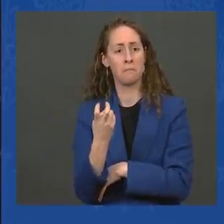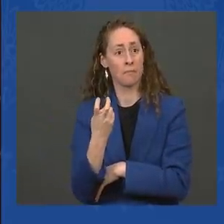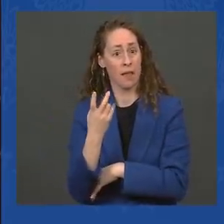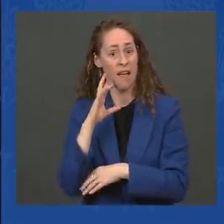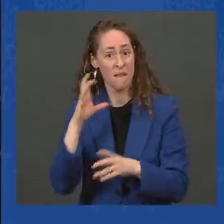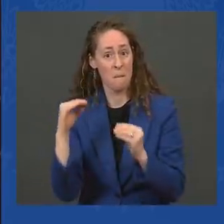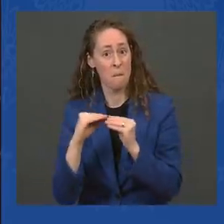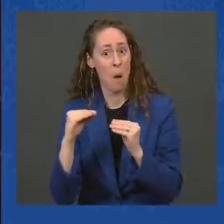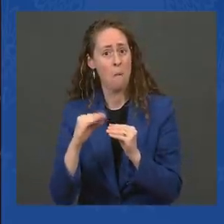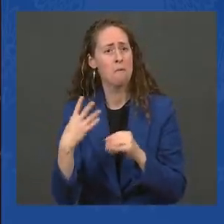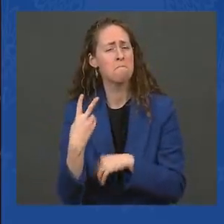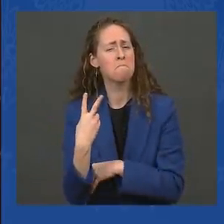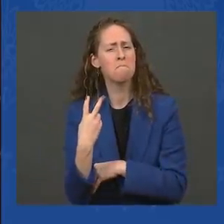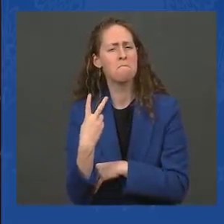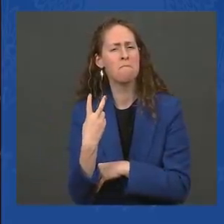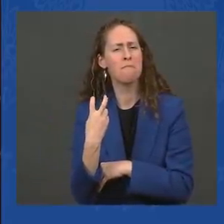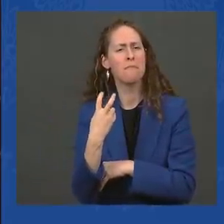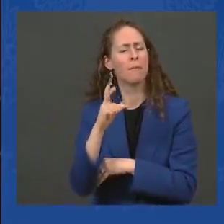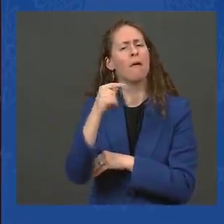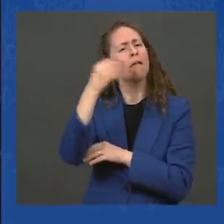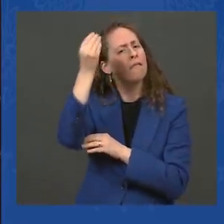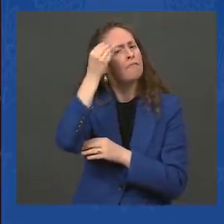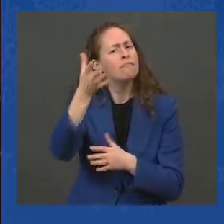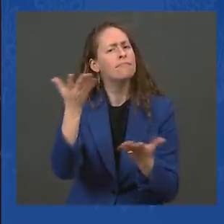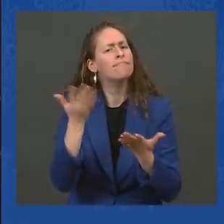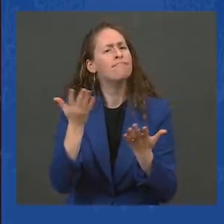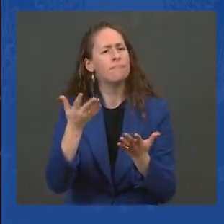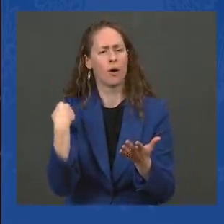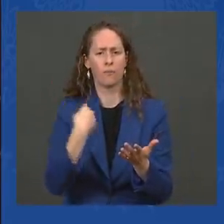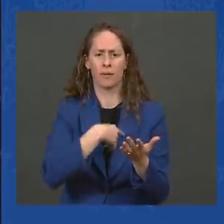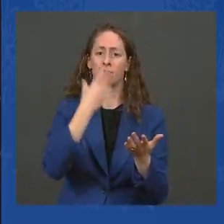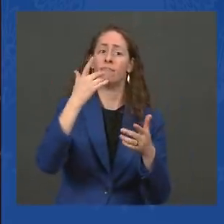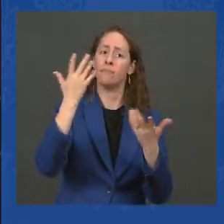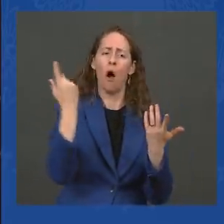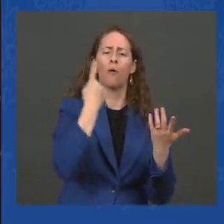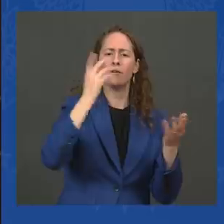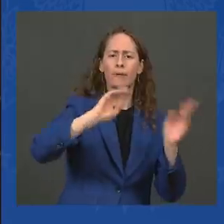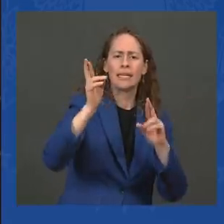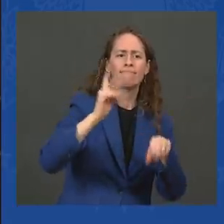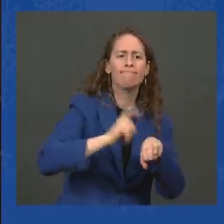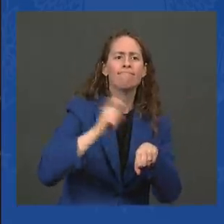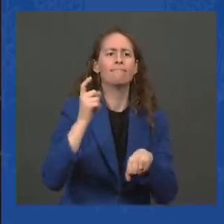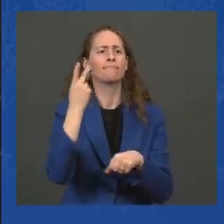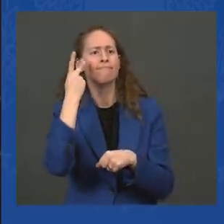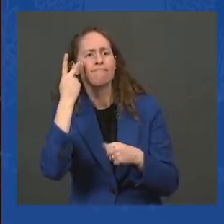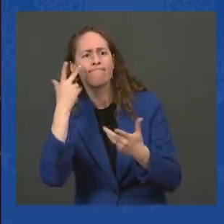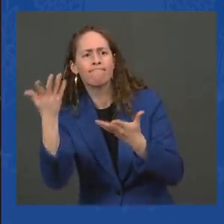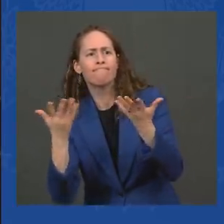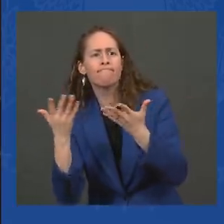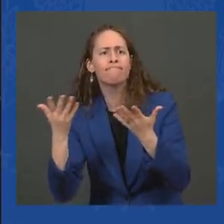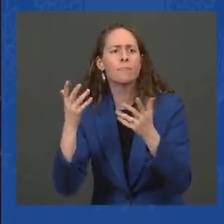my team is already working with officials at Pfizer, Moderna, and Johnson & Johnson to develop contingency plans